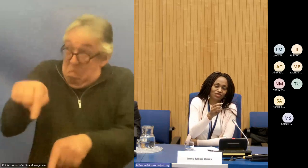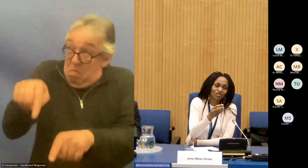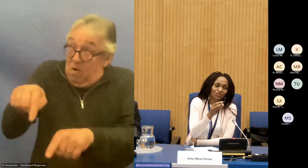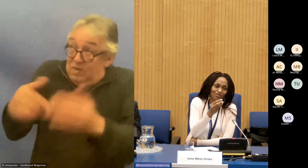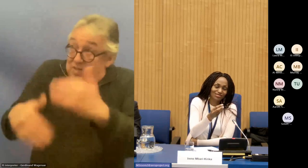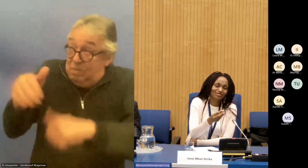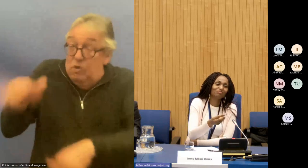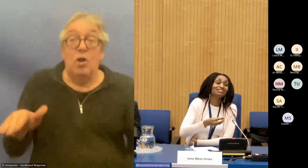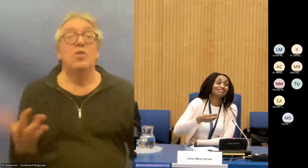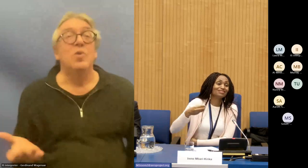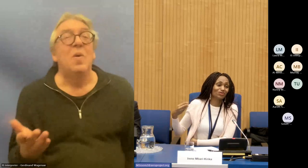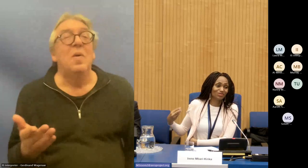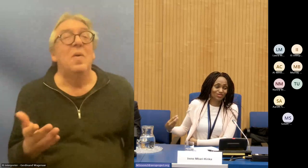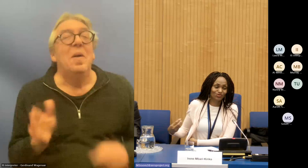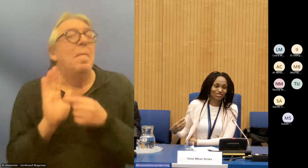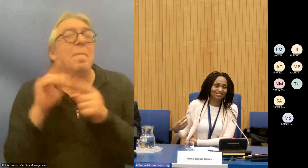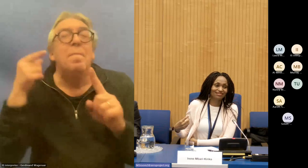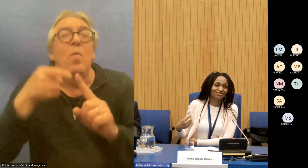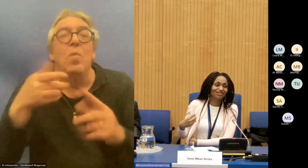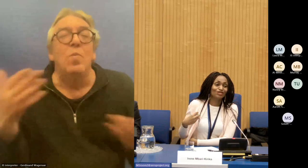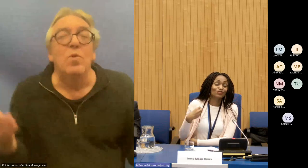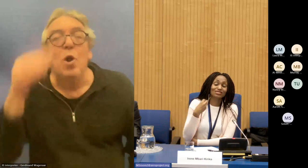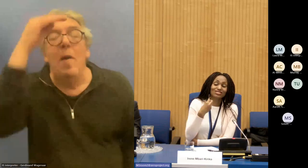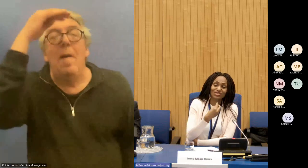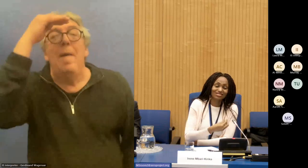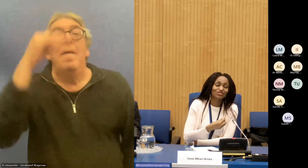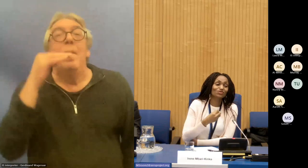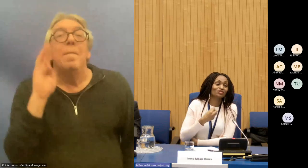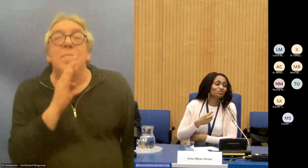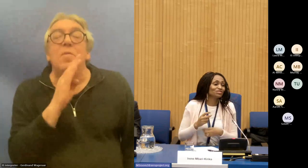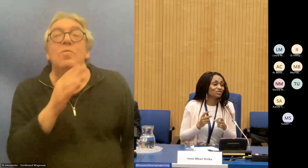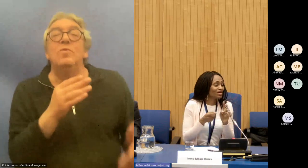the child with disabilities is the one who needs to excel. Those experiences we had to find, we